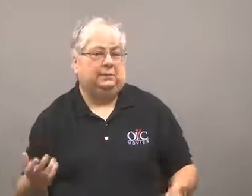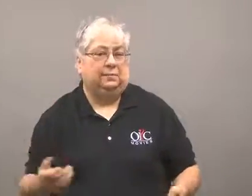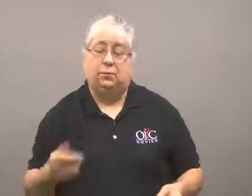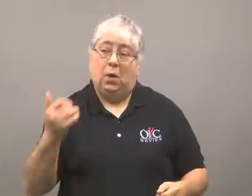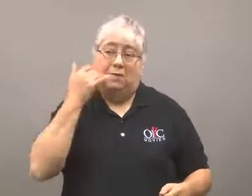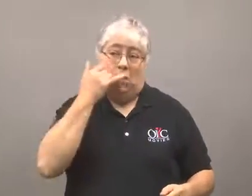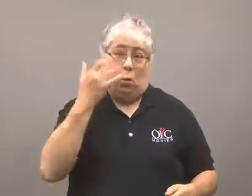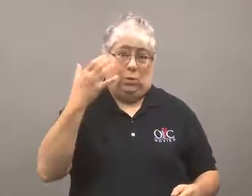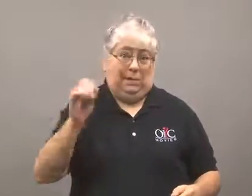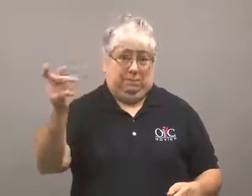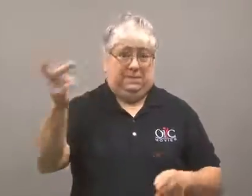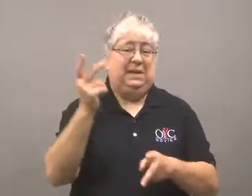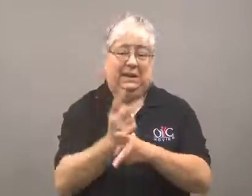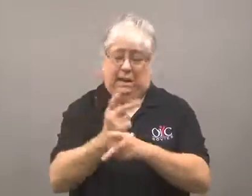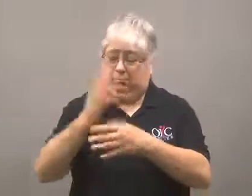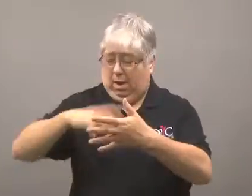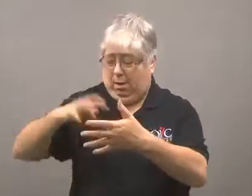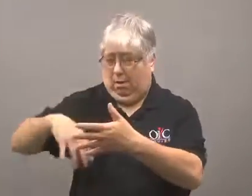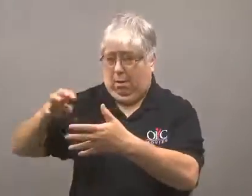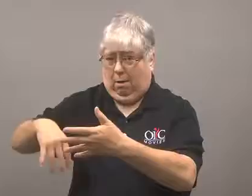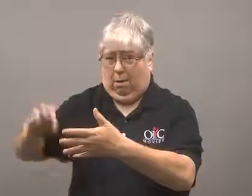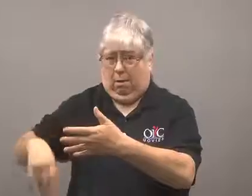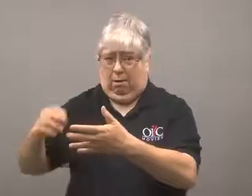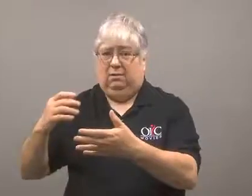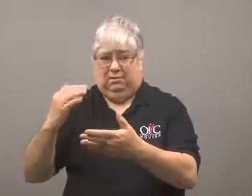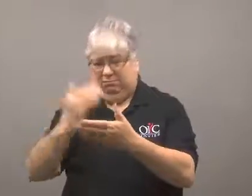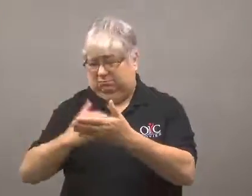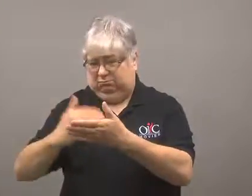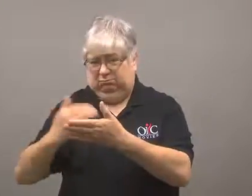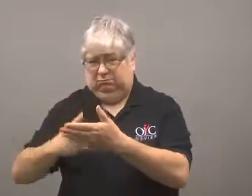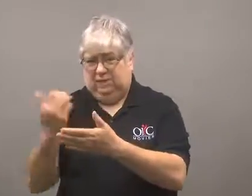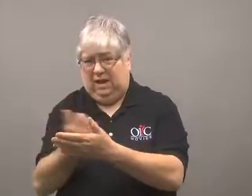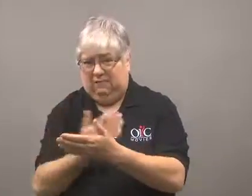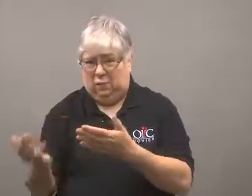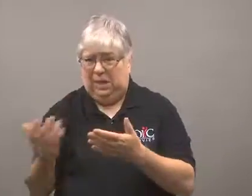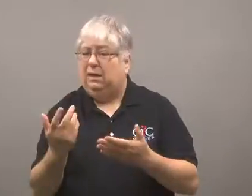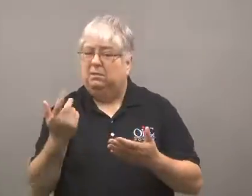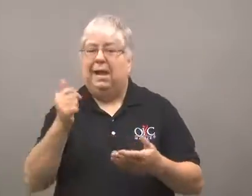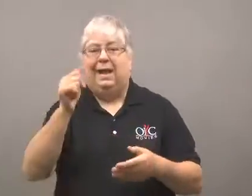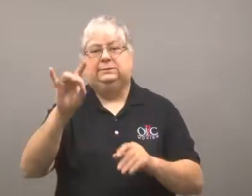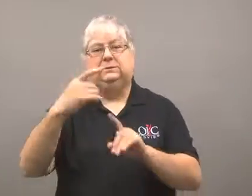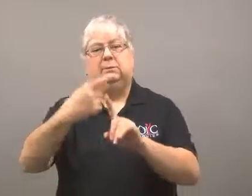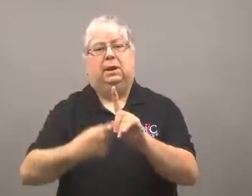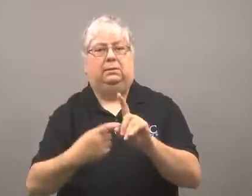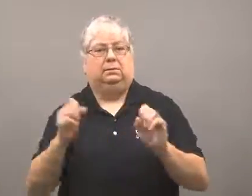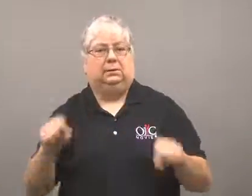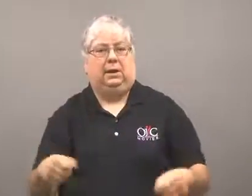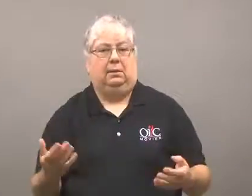The phone companies will maintain these records for up to 18 months.